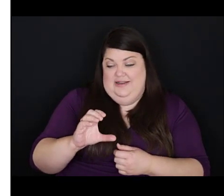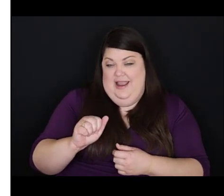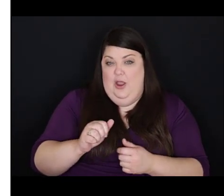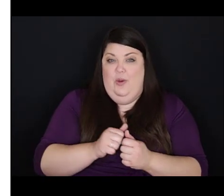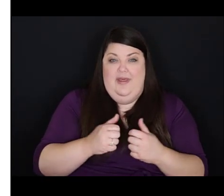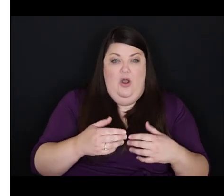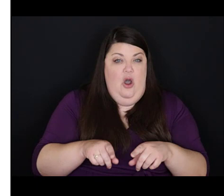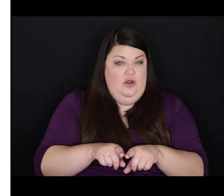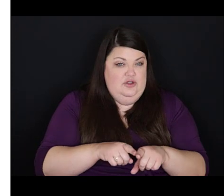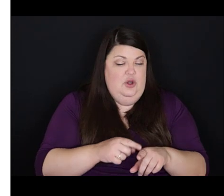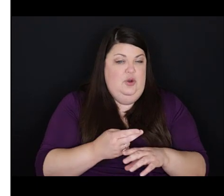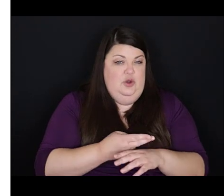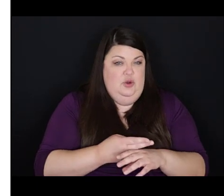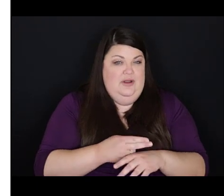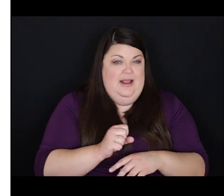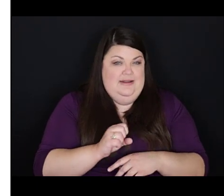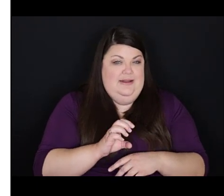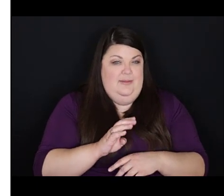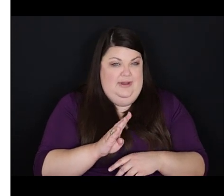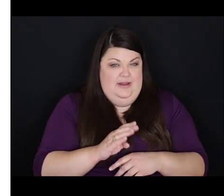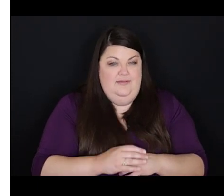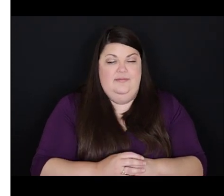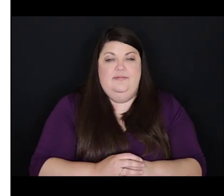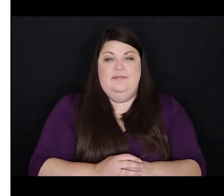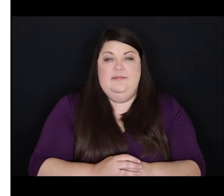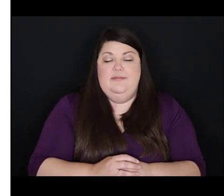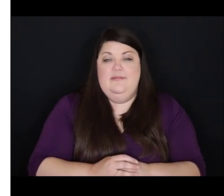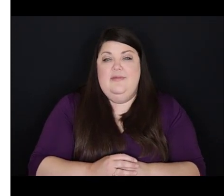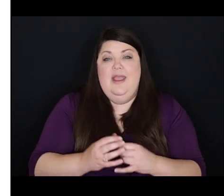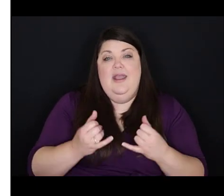Continuing with Description (e), taken from the ICR.